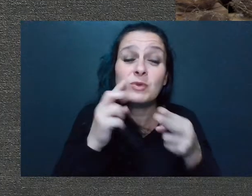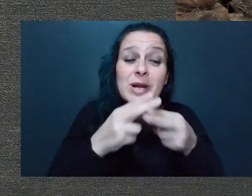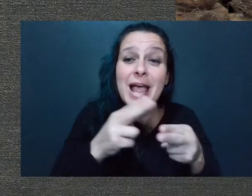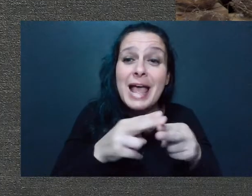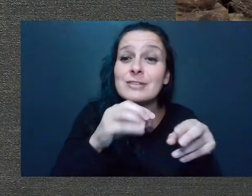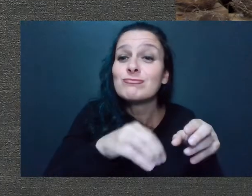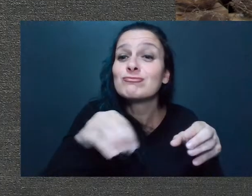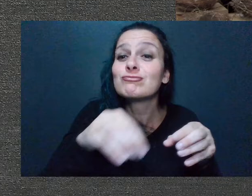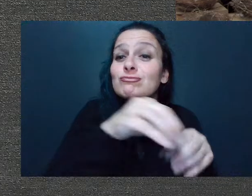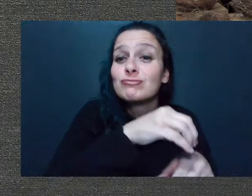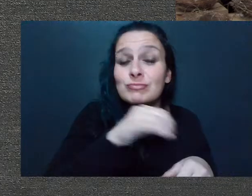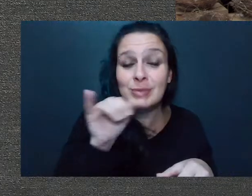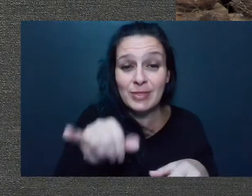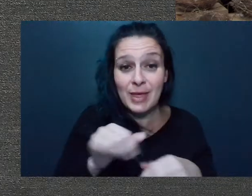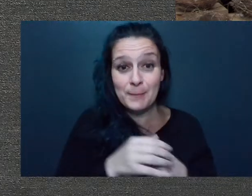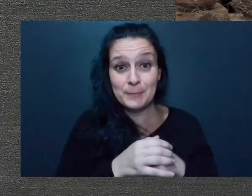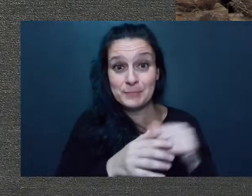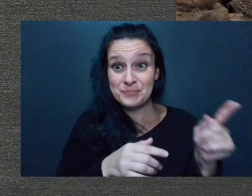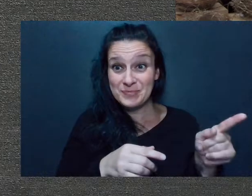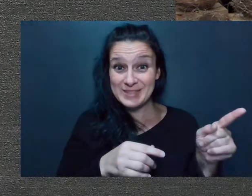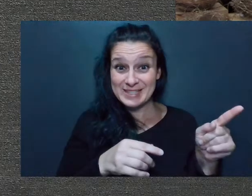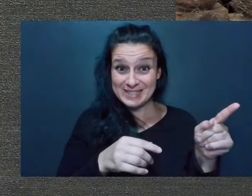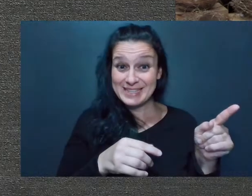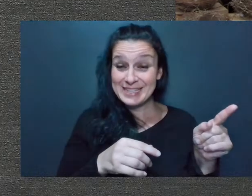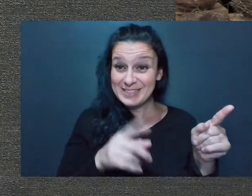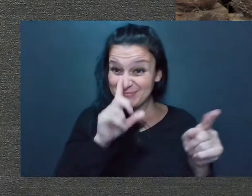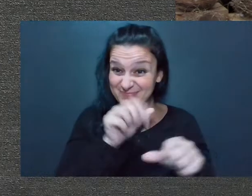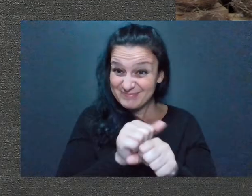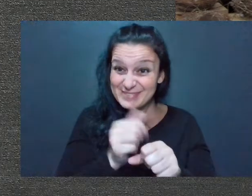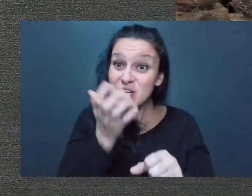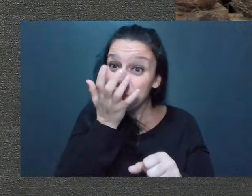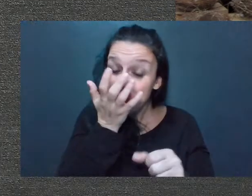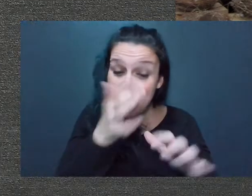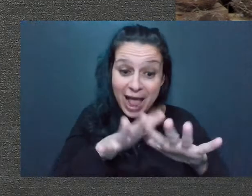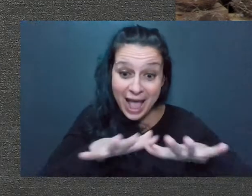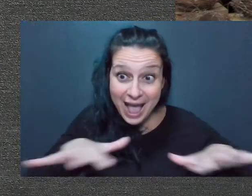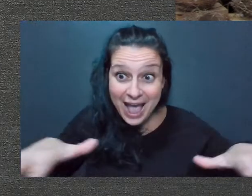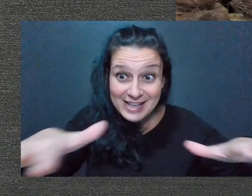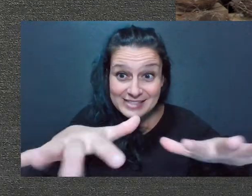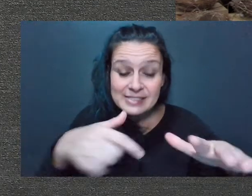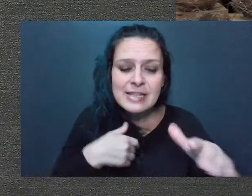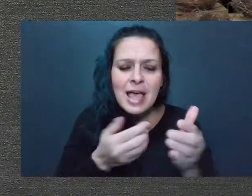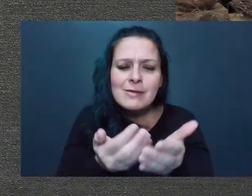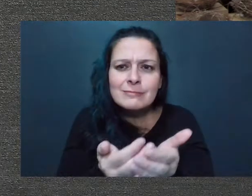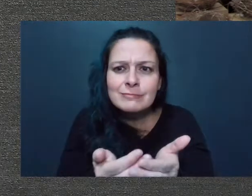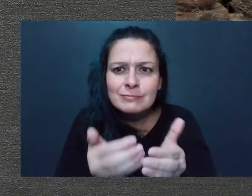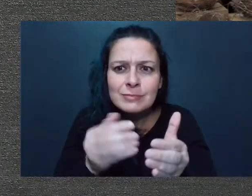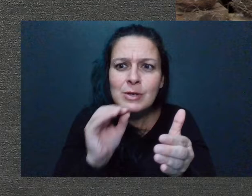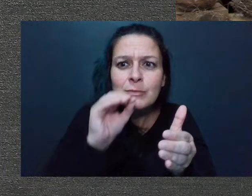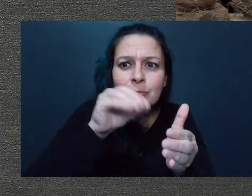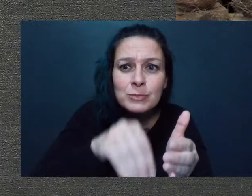to lay their eggs. So this is actually laying in the grass on the ground.